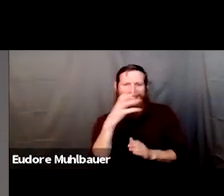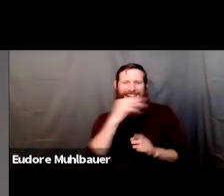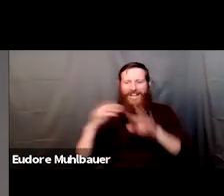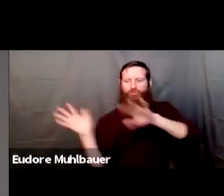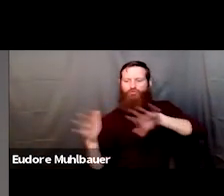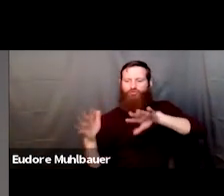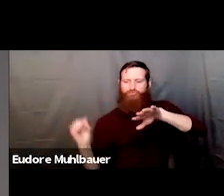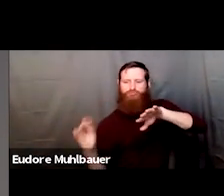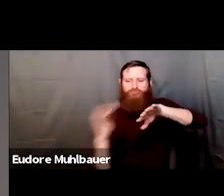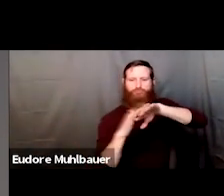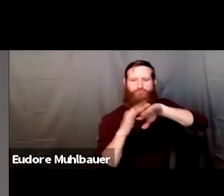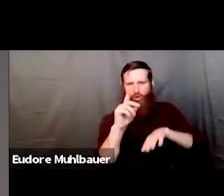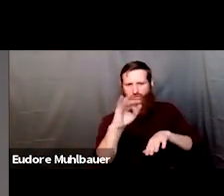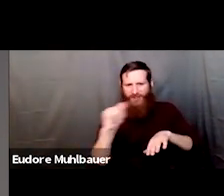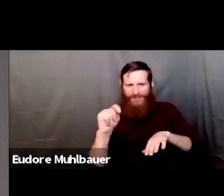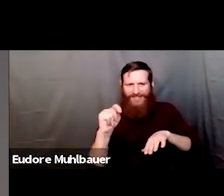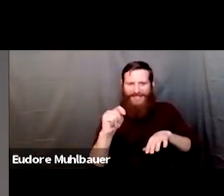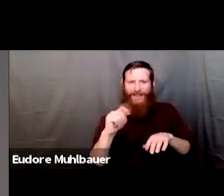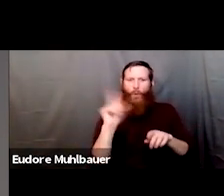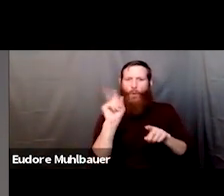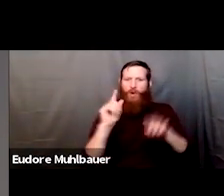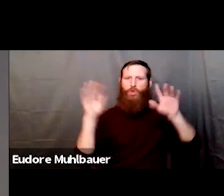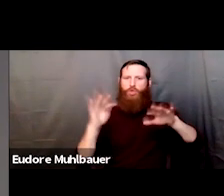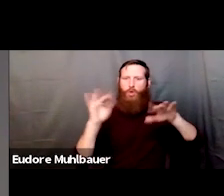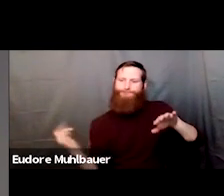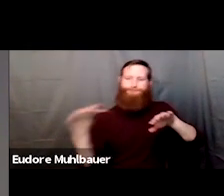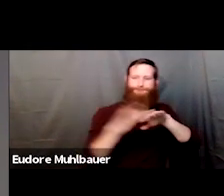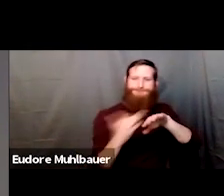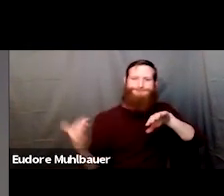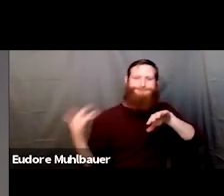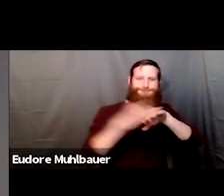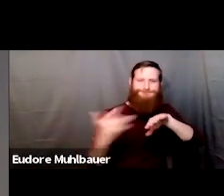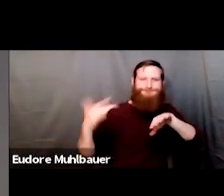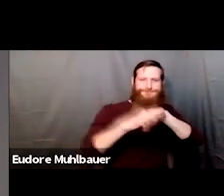what that is telling me is that experts think there are specific areas where there is unstable snow